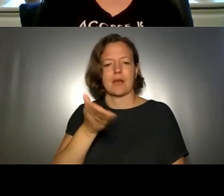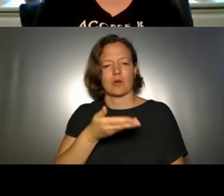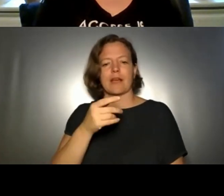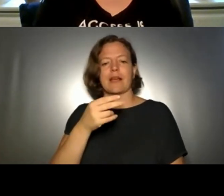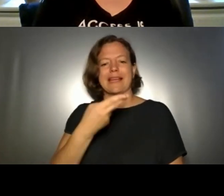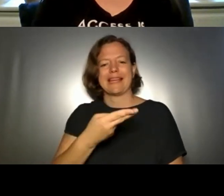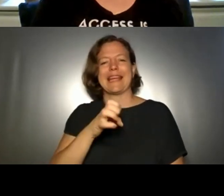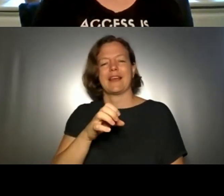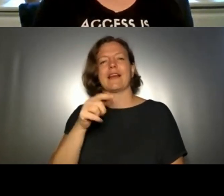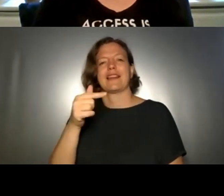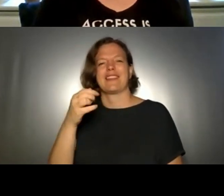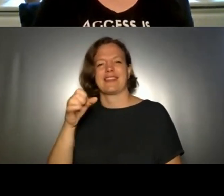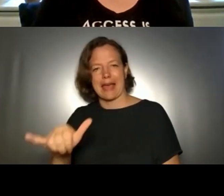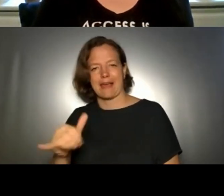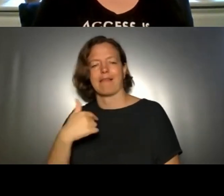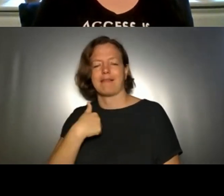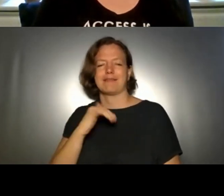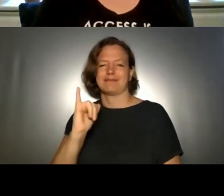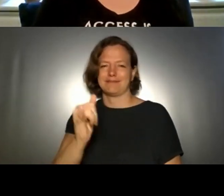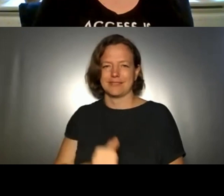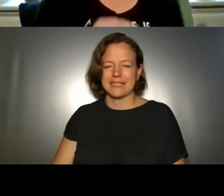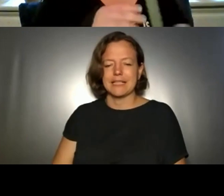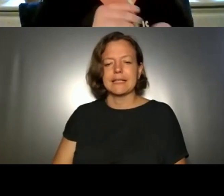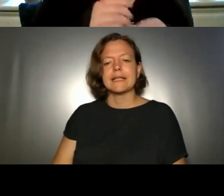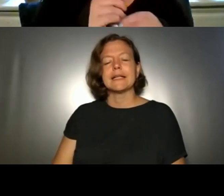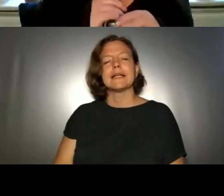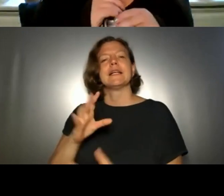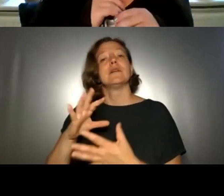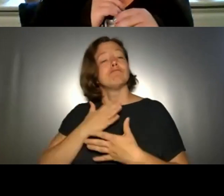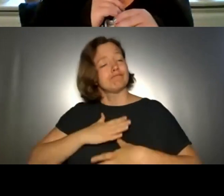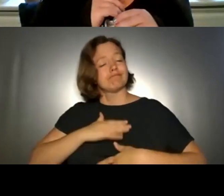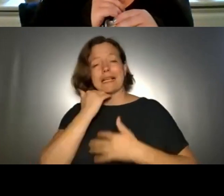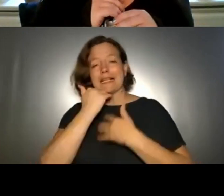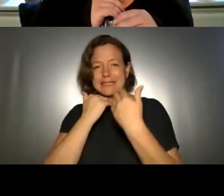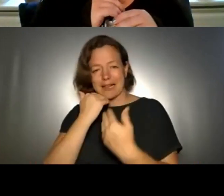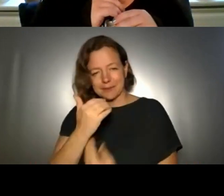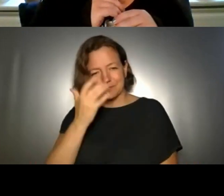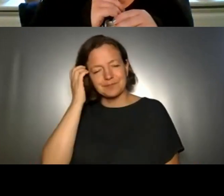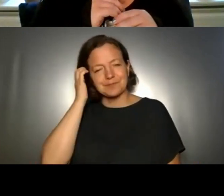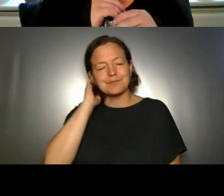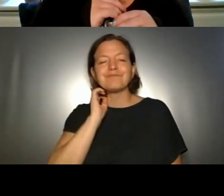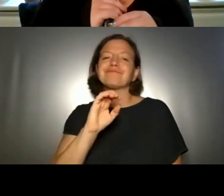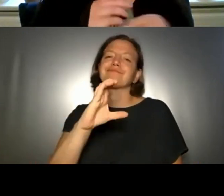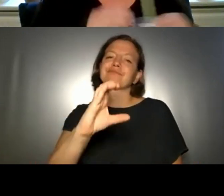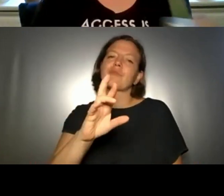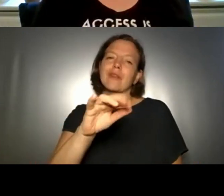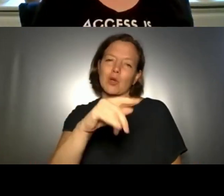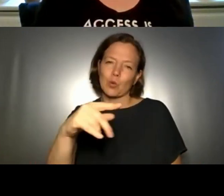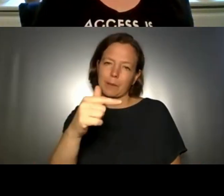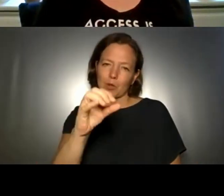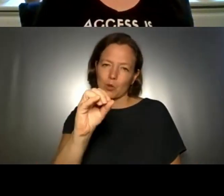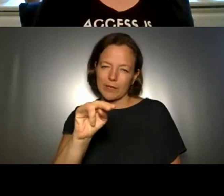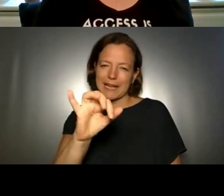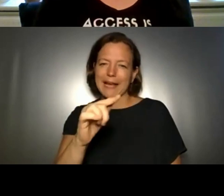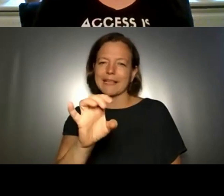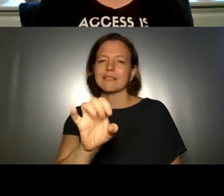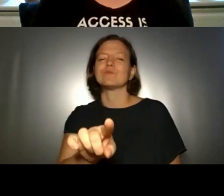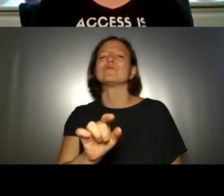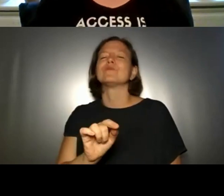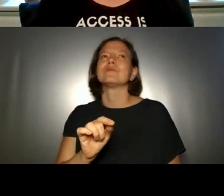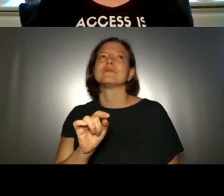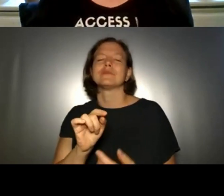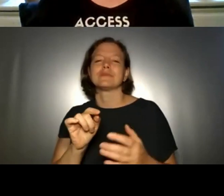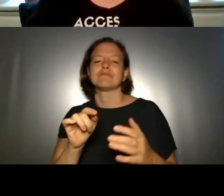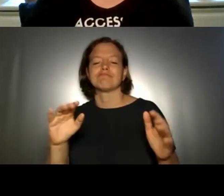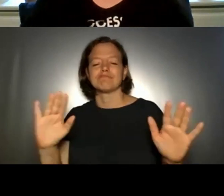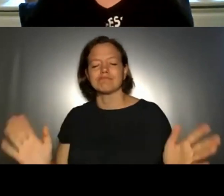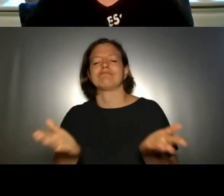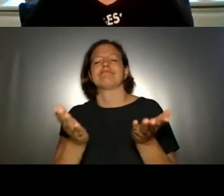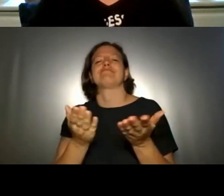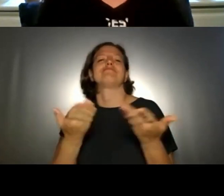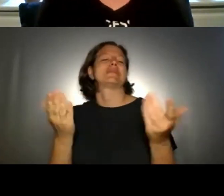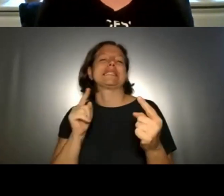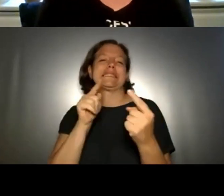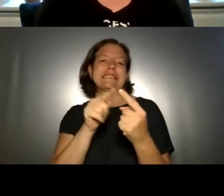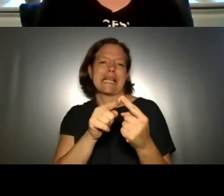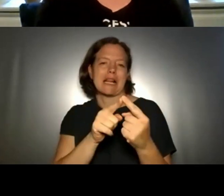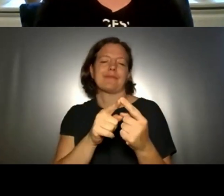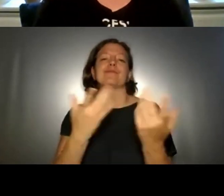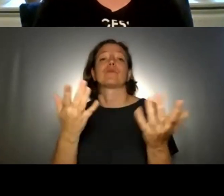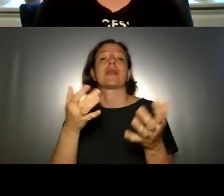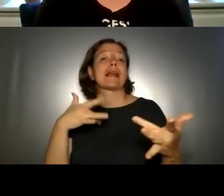So, with Criptonite our goal is to create a theater project by and for crips.